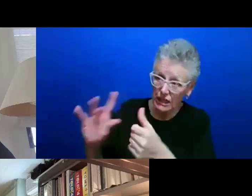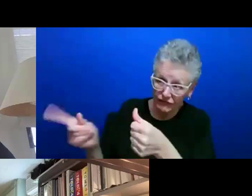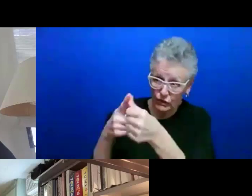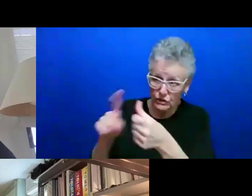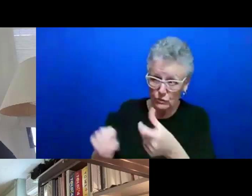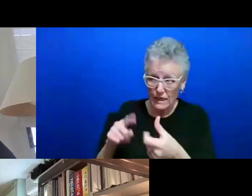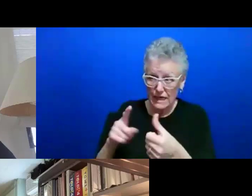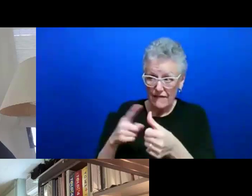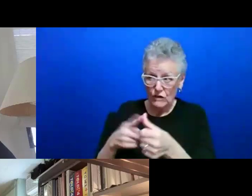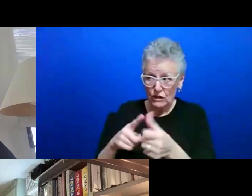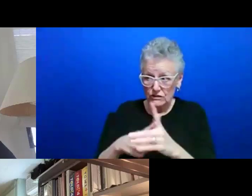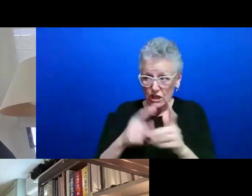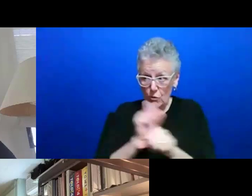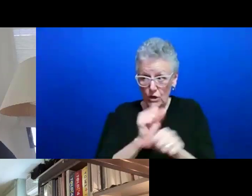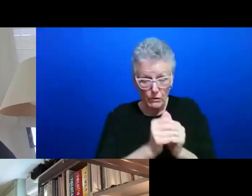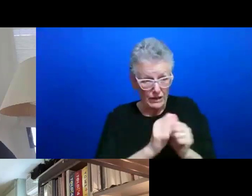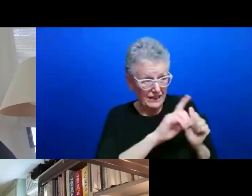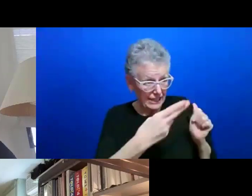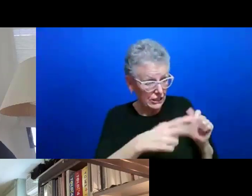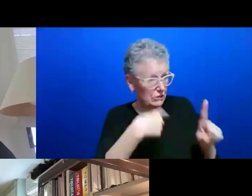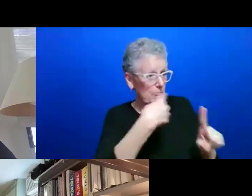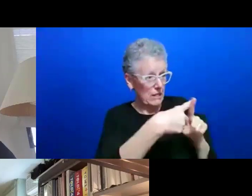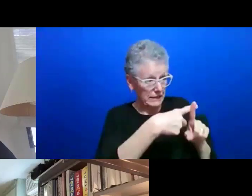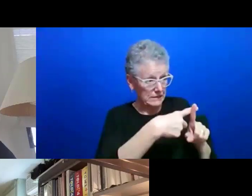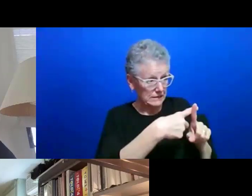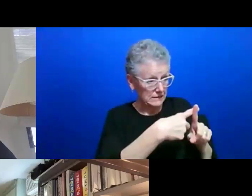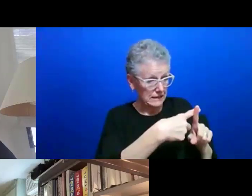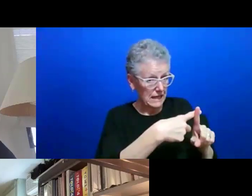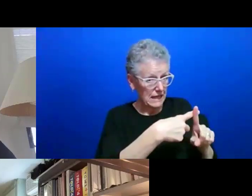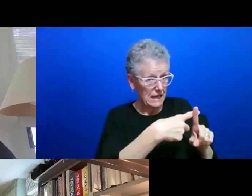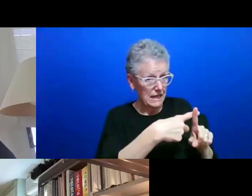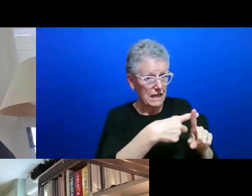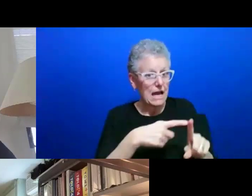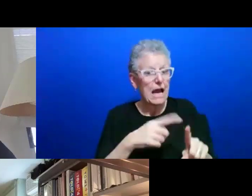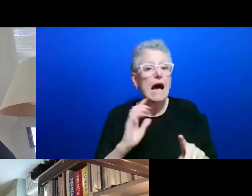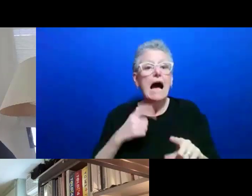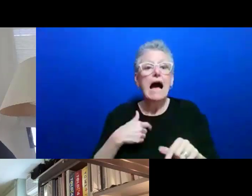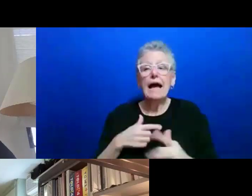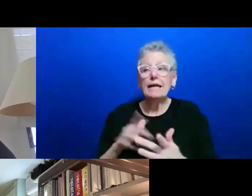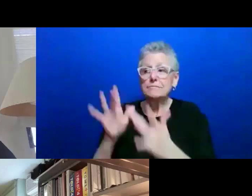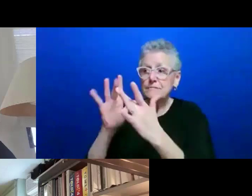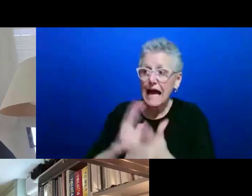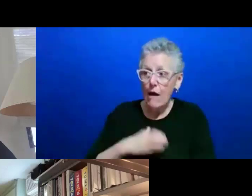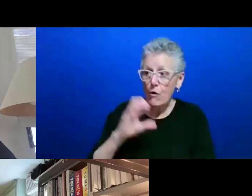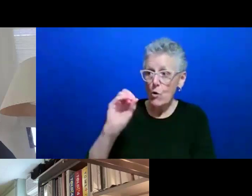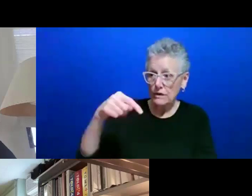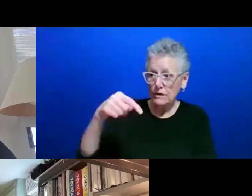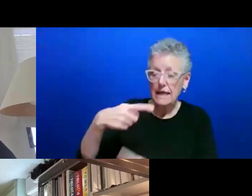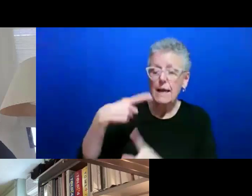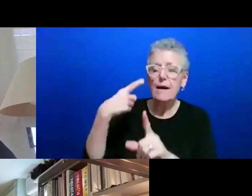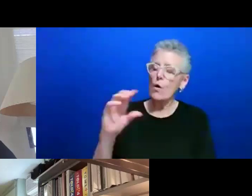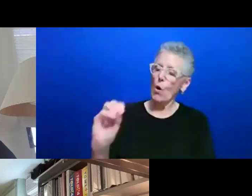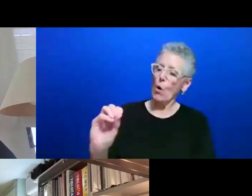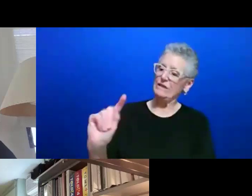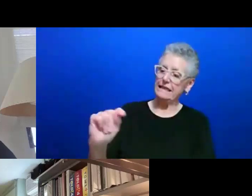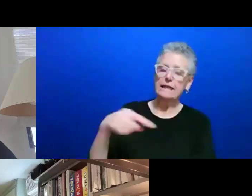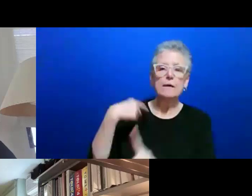working with DHH+ was our OT and our speech pathologist.